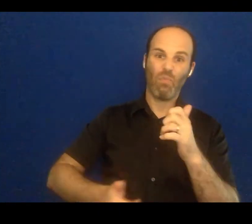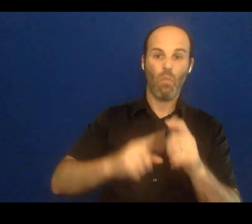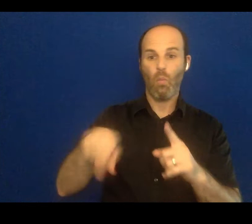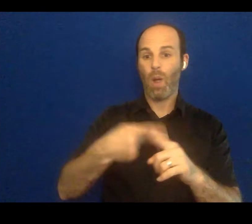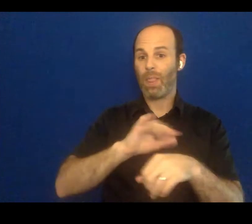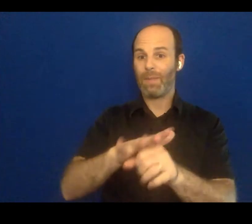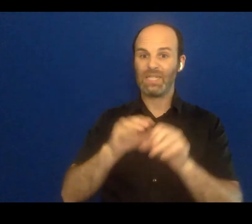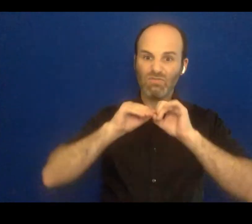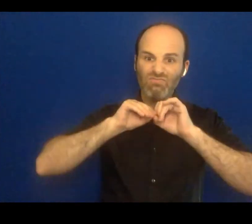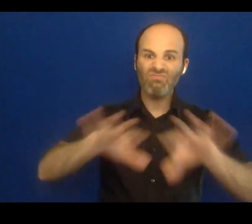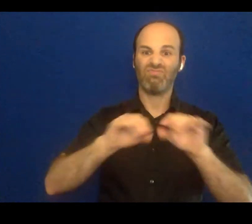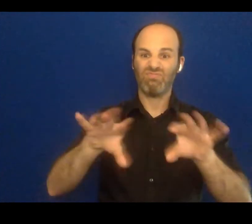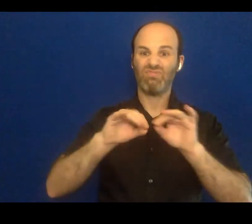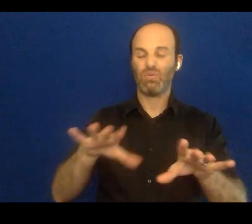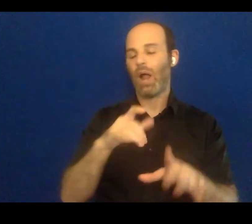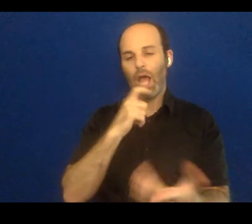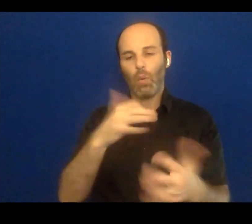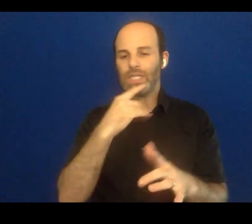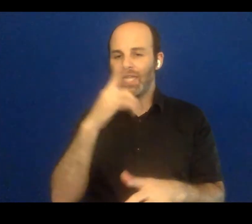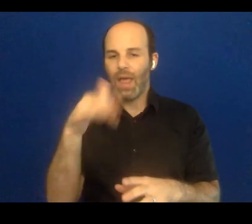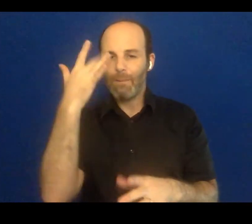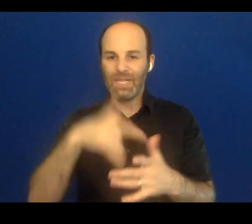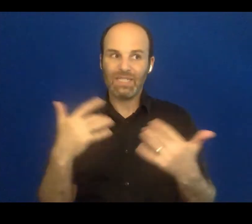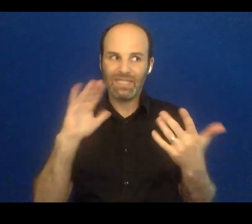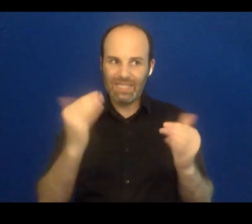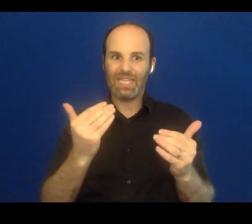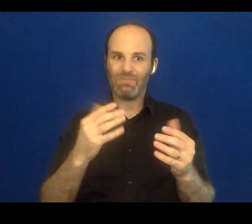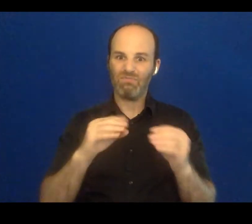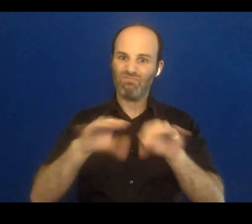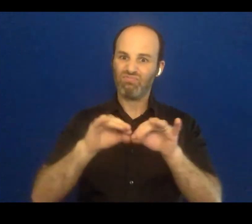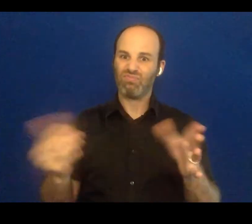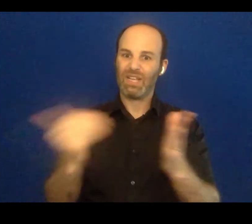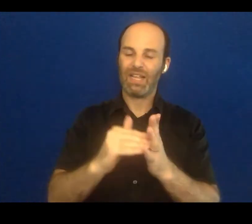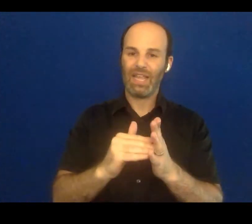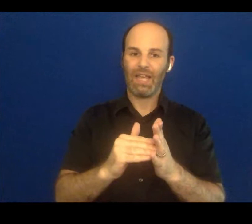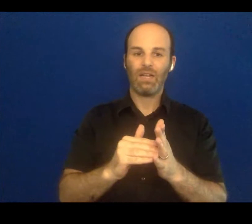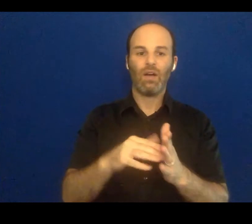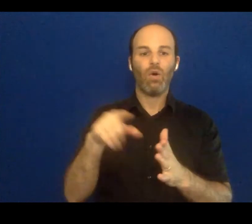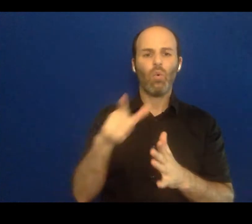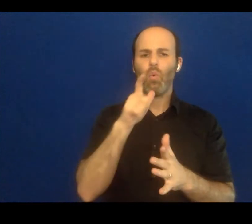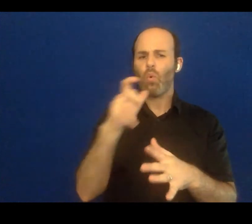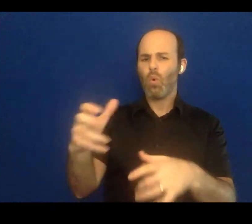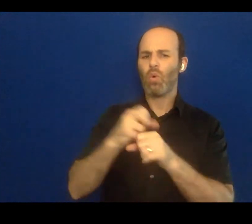DAY, WHERE SO MANY DISCUSSIONS ABOUT WHO SHOULD RECEIVE ICU LEVEL SERVICES, RATIONING CARE,